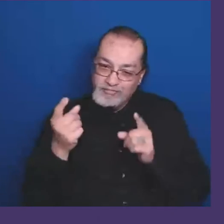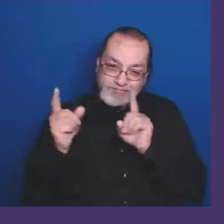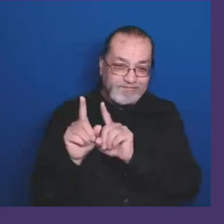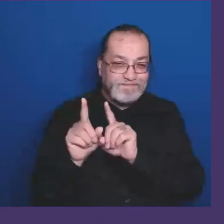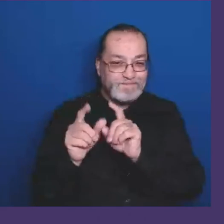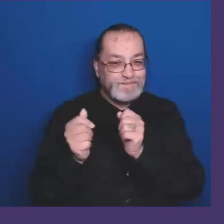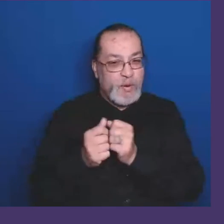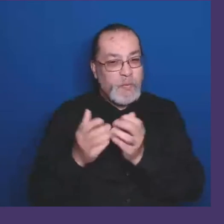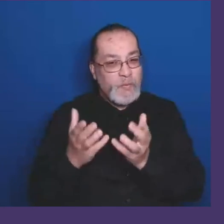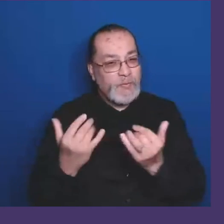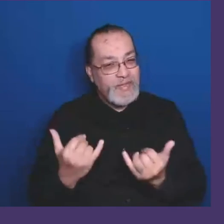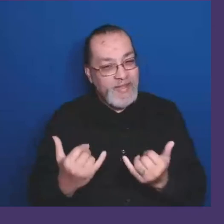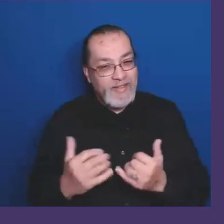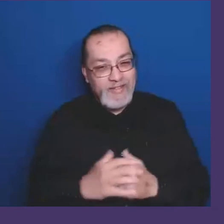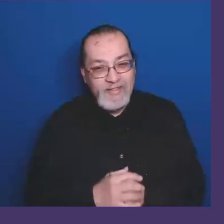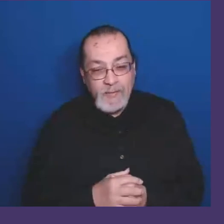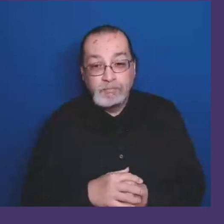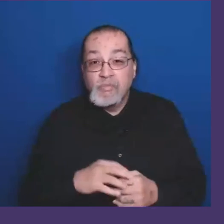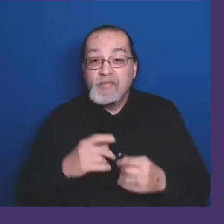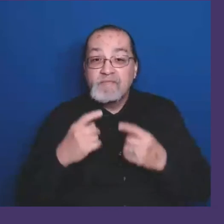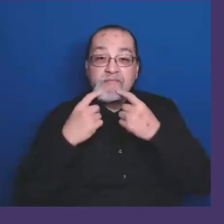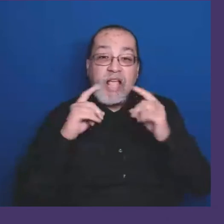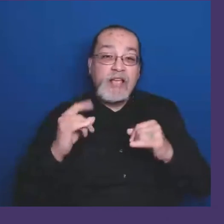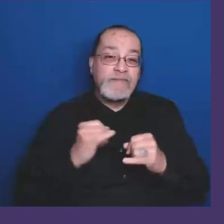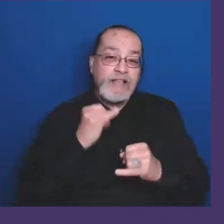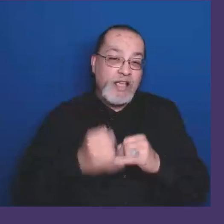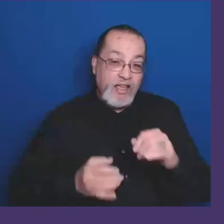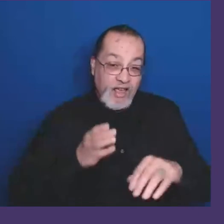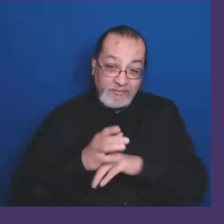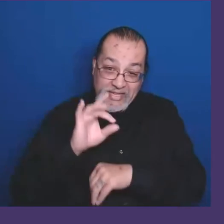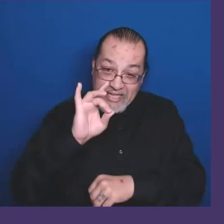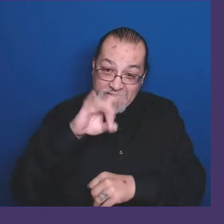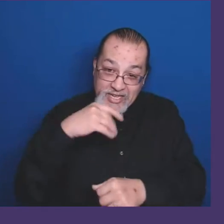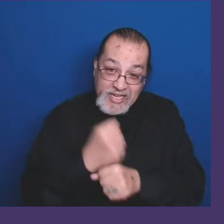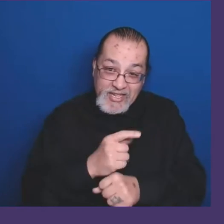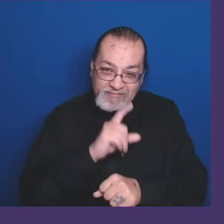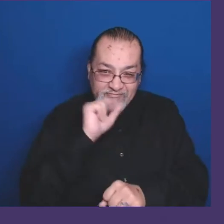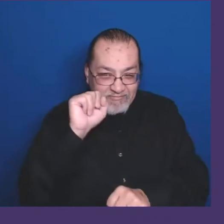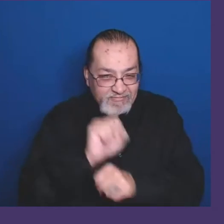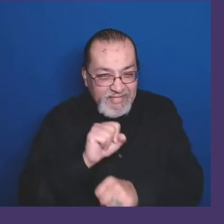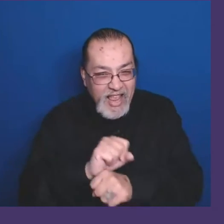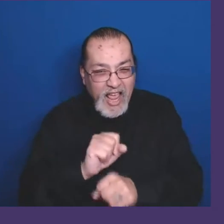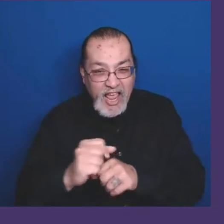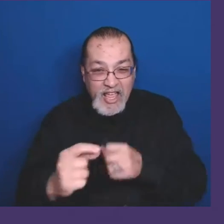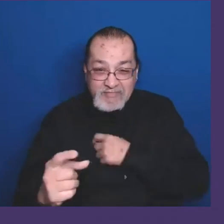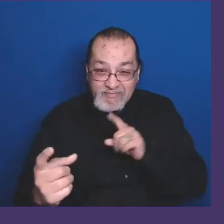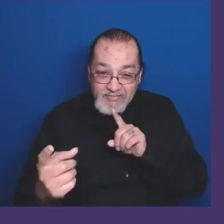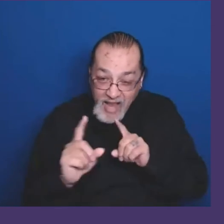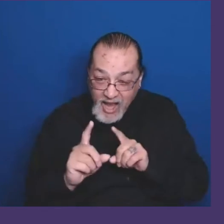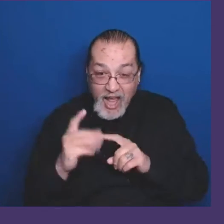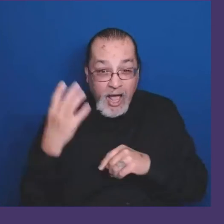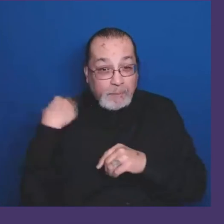after eight years of you literally being over there, you were on this side of the camera. Jessica Rafuse: Well, thank you for having me.